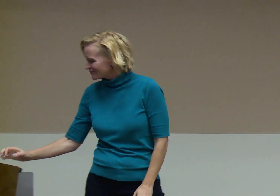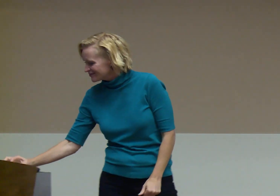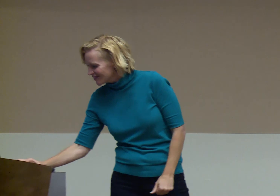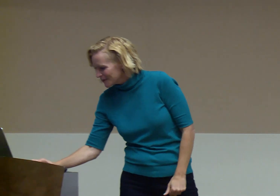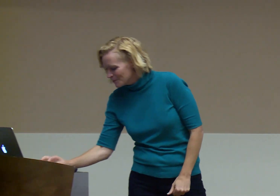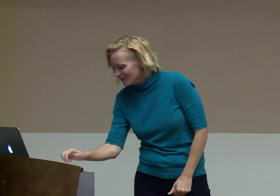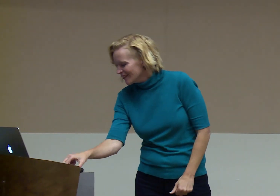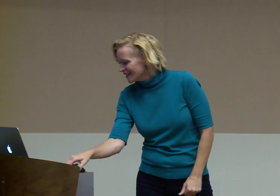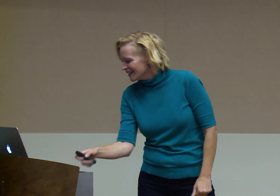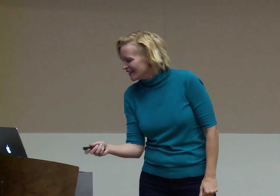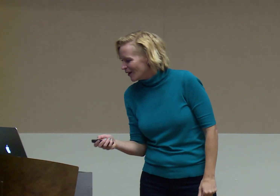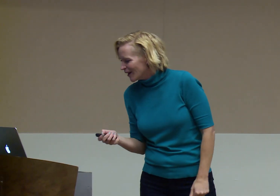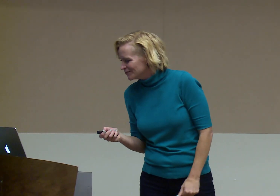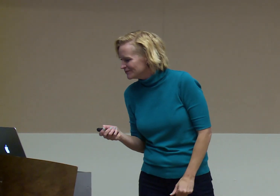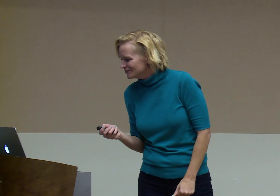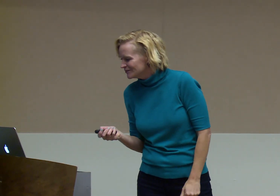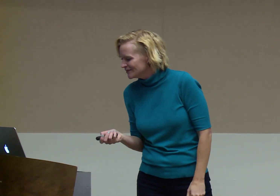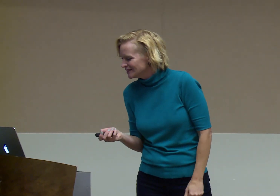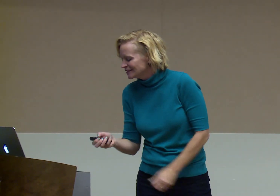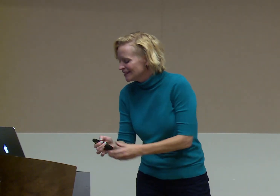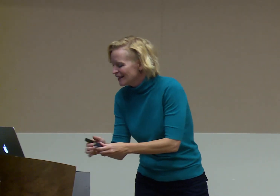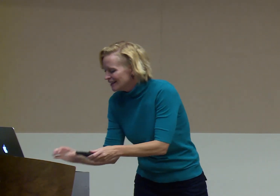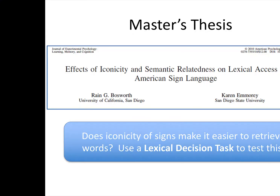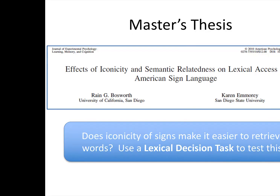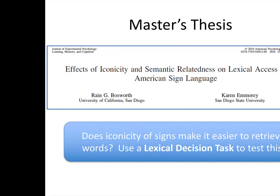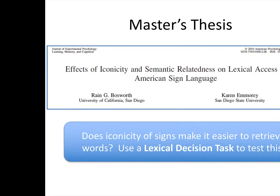and that was just absolutely fascinating for me.